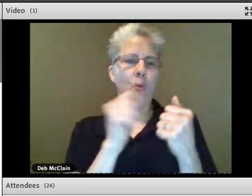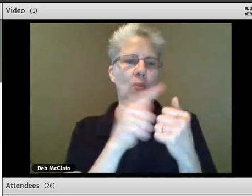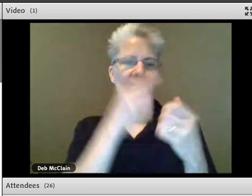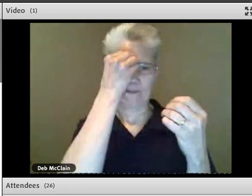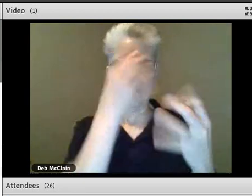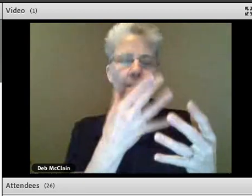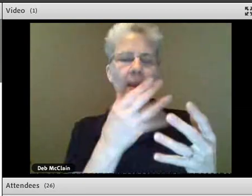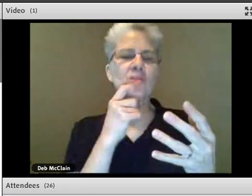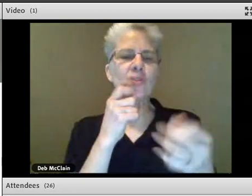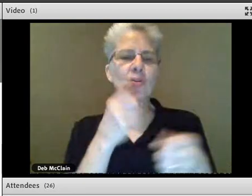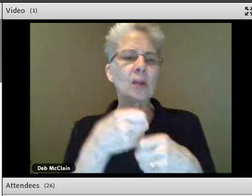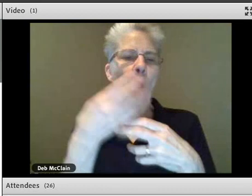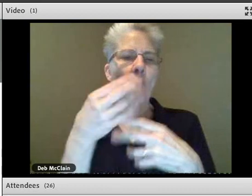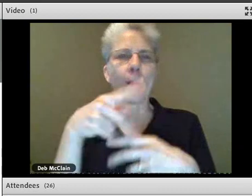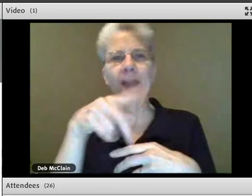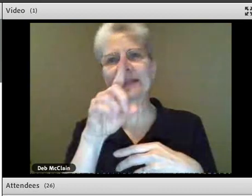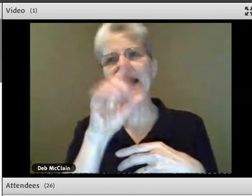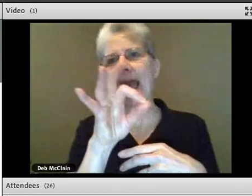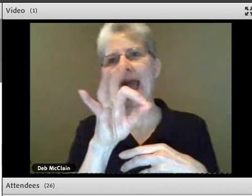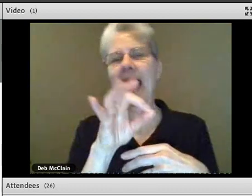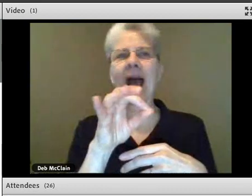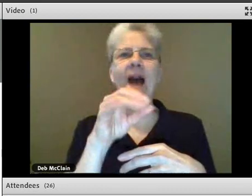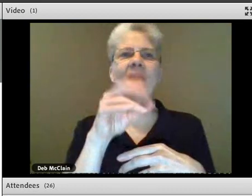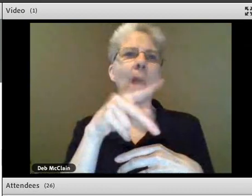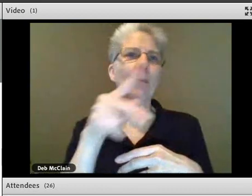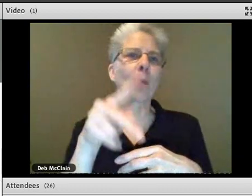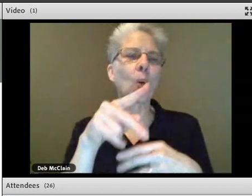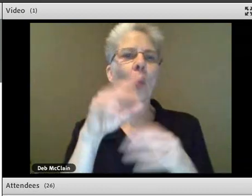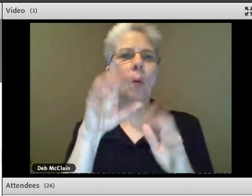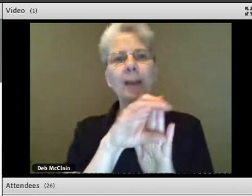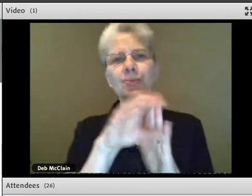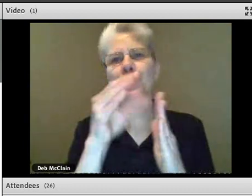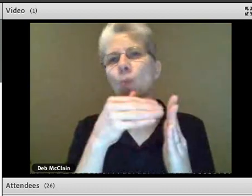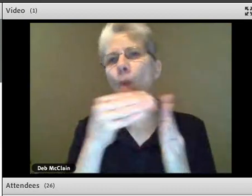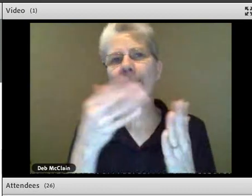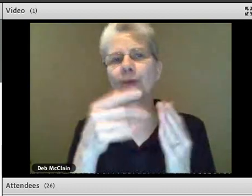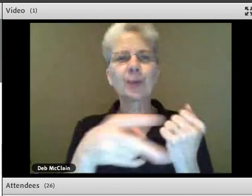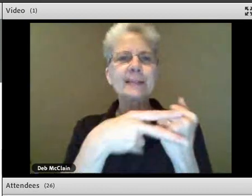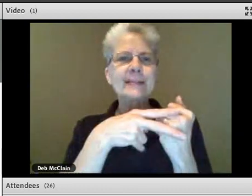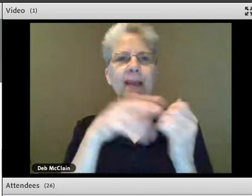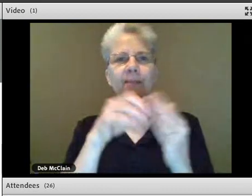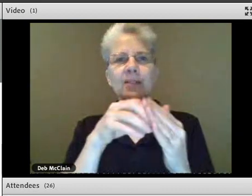so you can upload PDFs, PowerPoints, pictures, whatever you want. You can save into the learning management system,